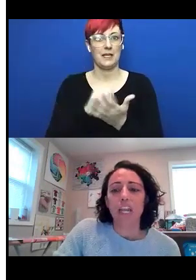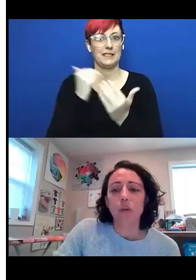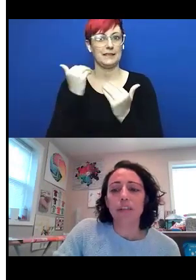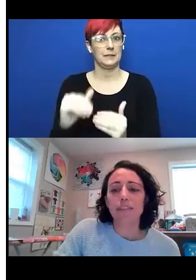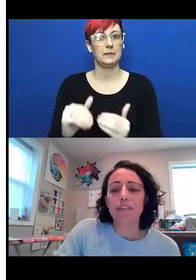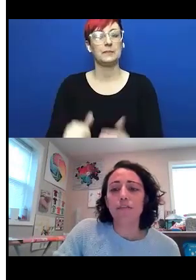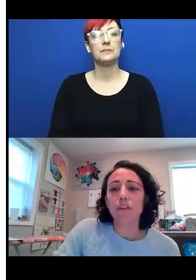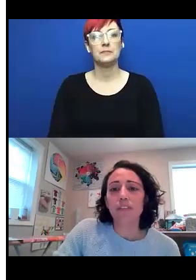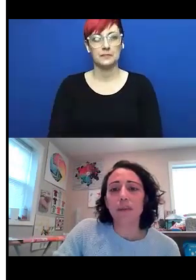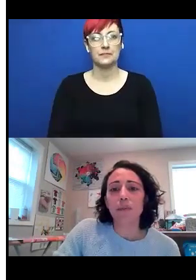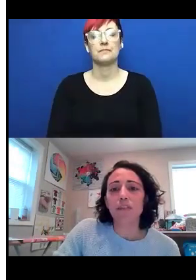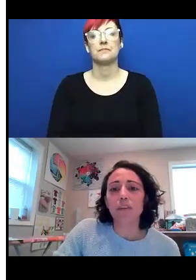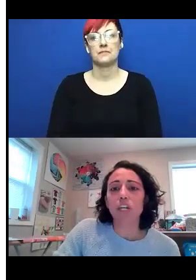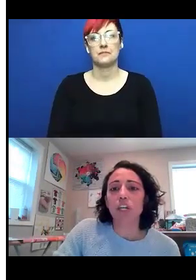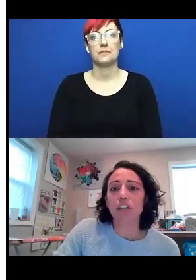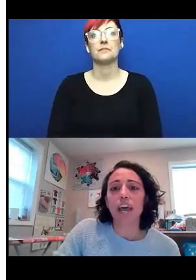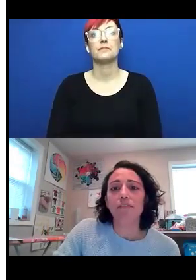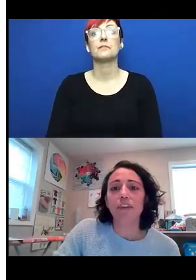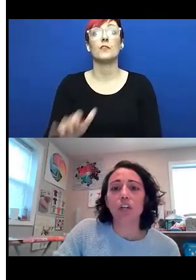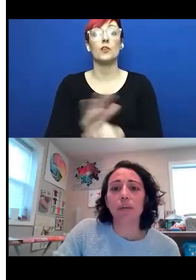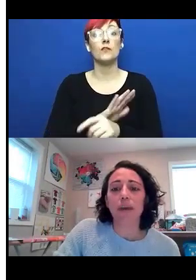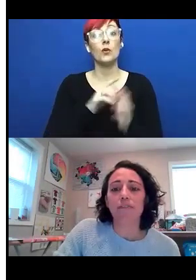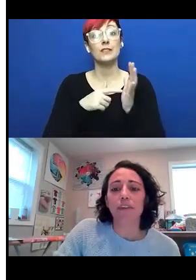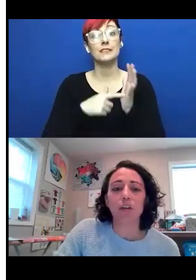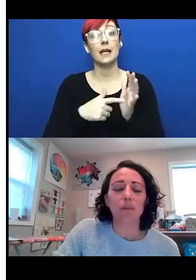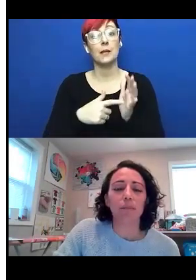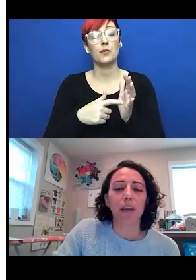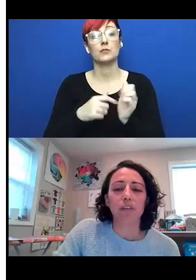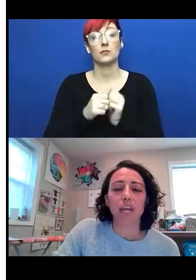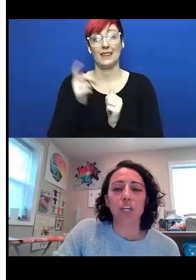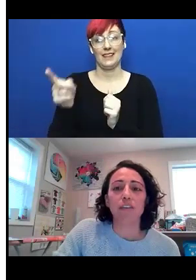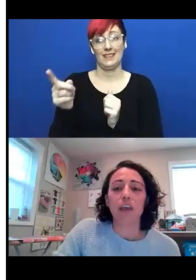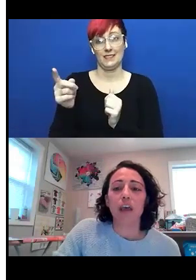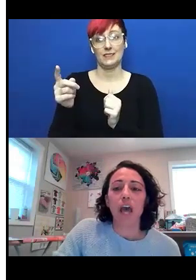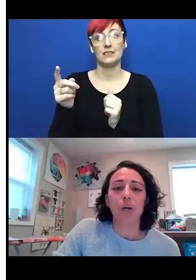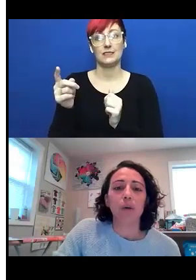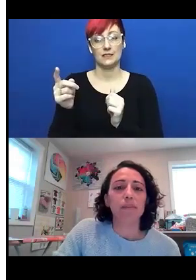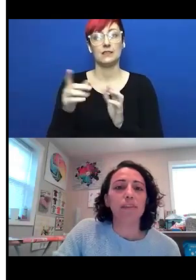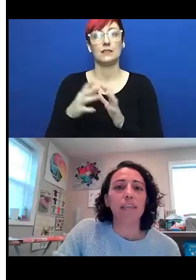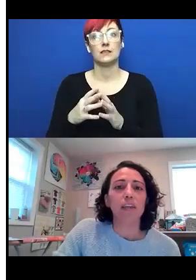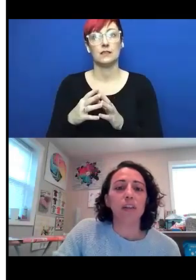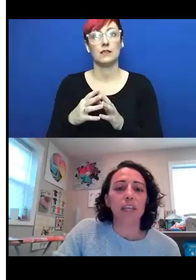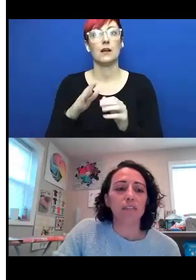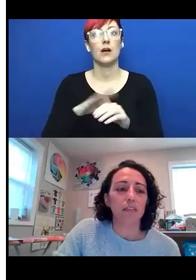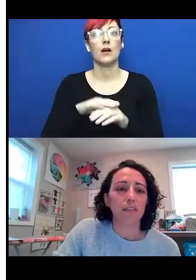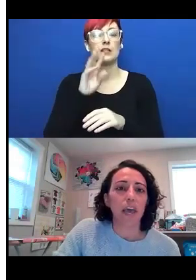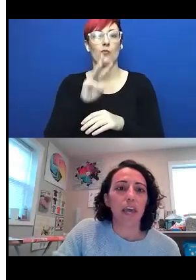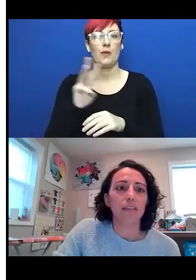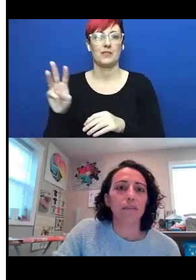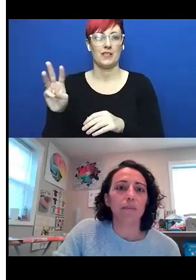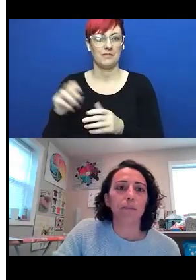And you can see full samples of each the nonfellowship and fellowship biosketches on our website. There are links on the slides.